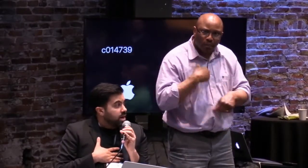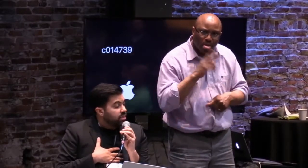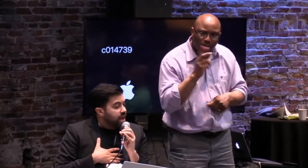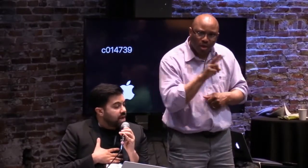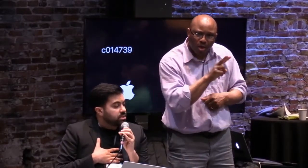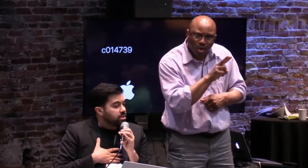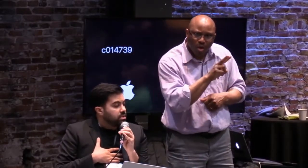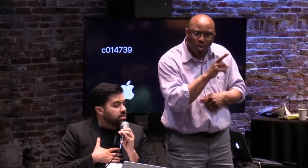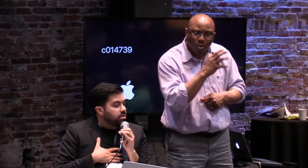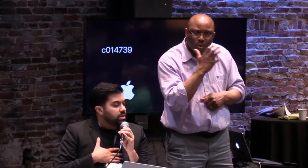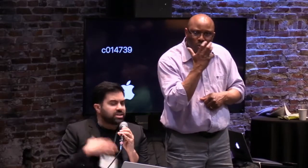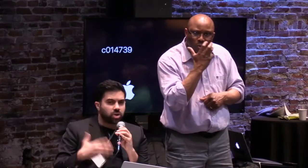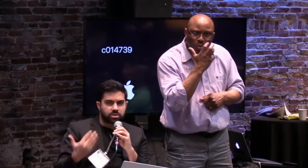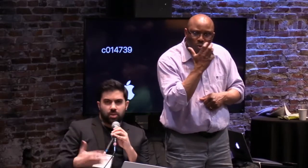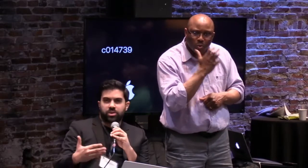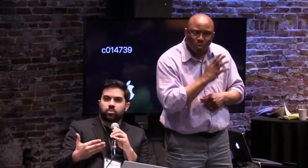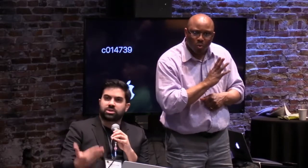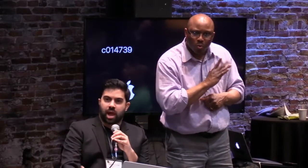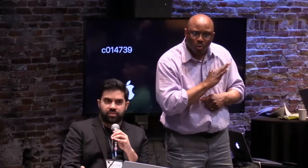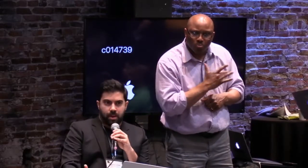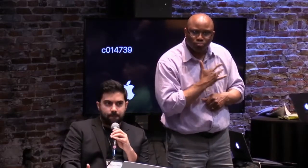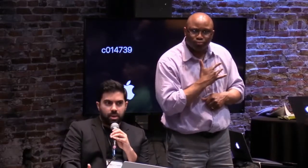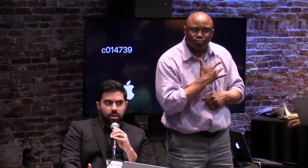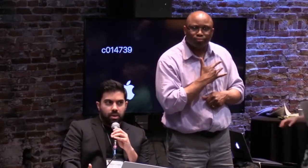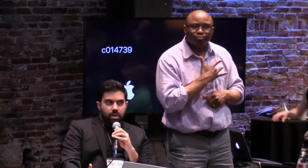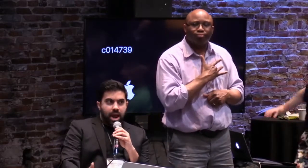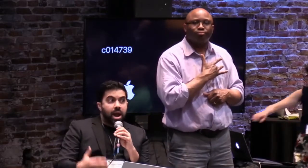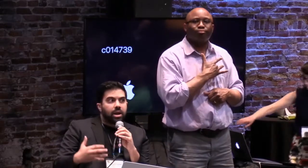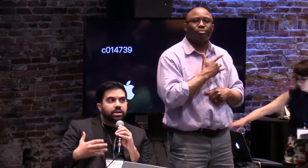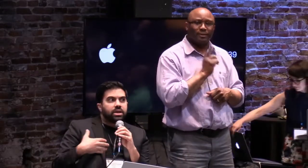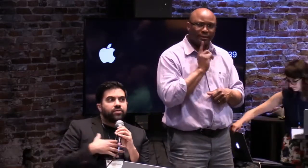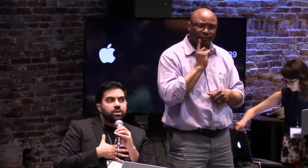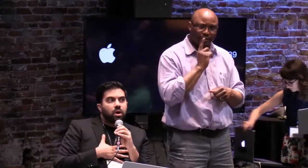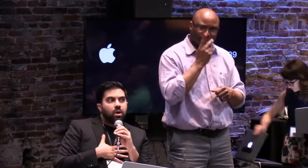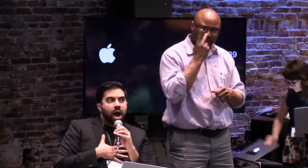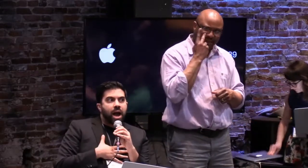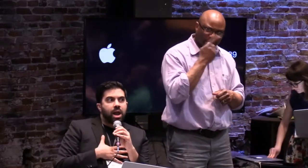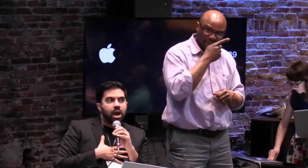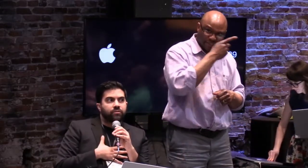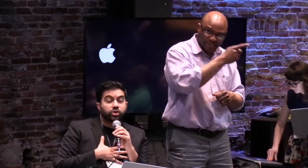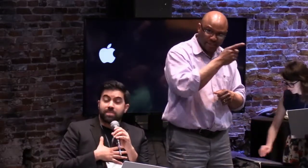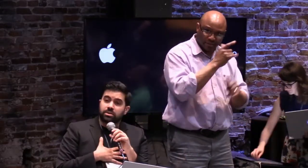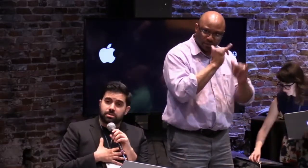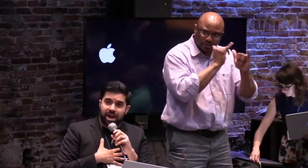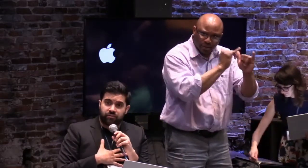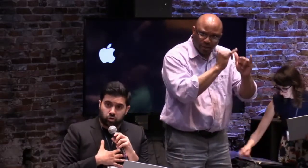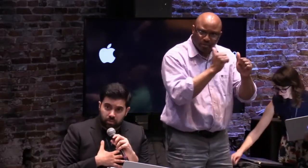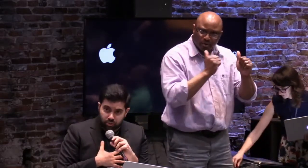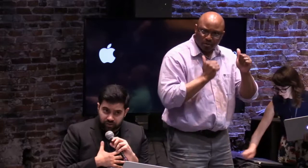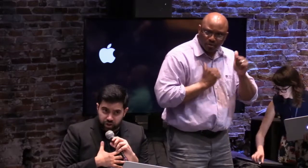in that, they saw someone that was like them. And even though I have a tremendous amount